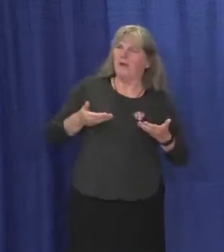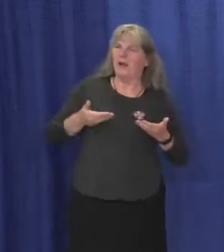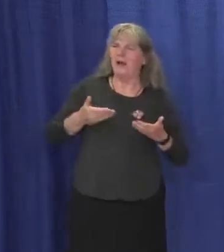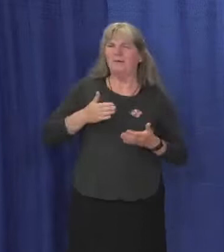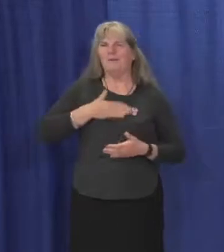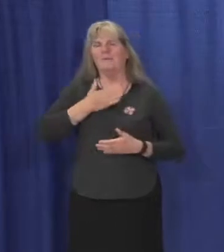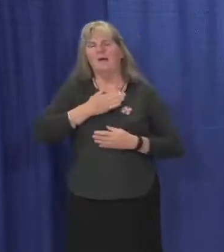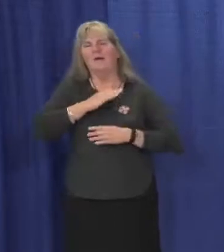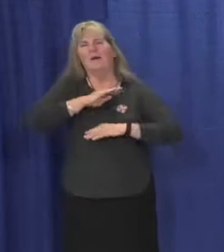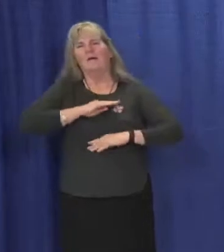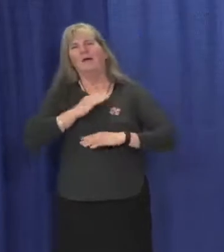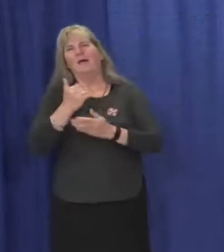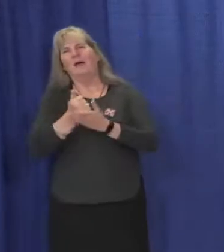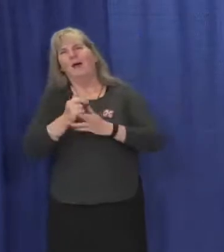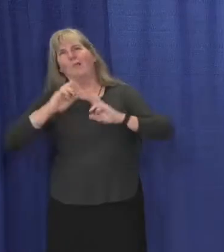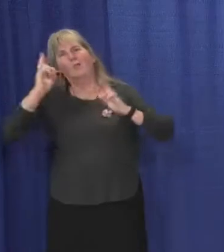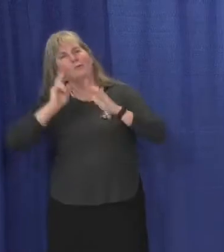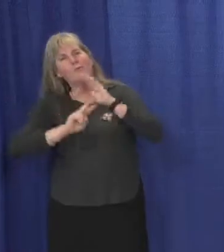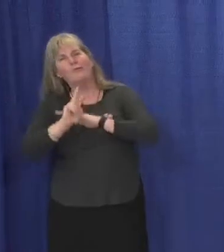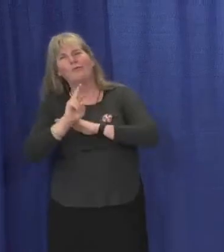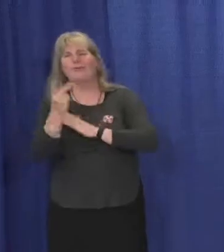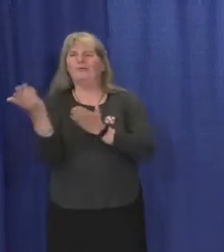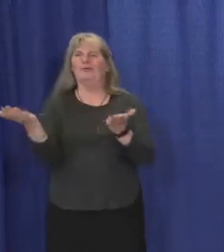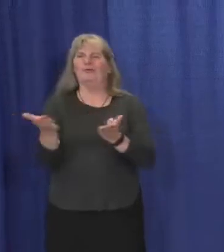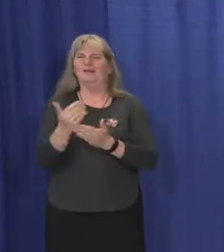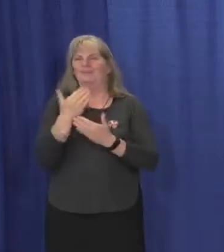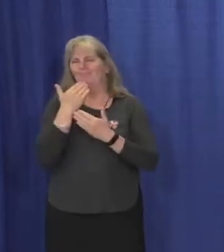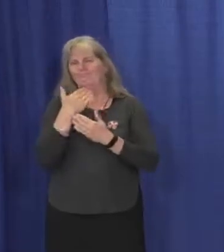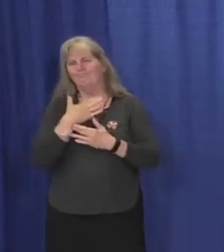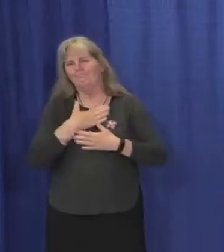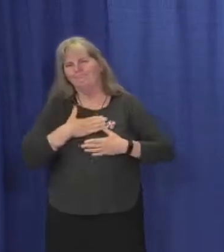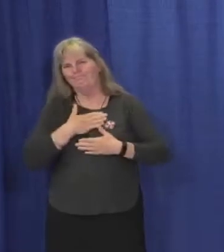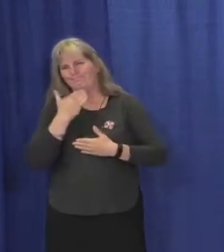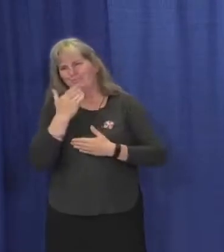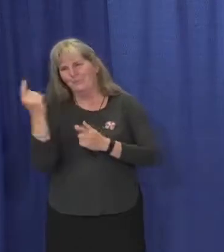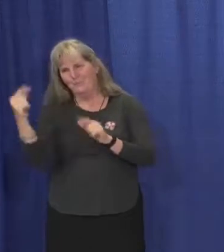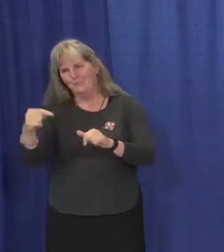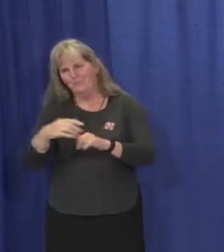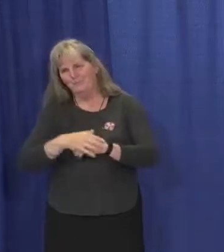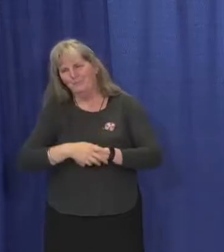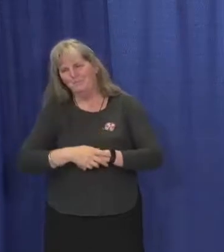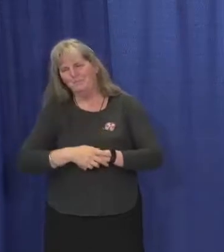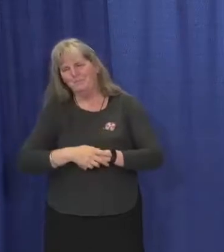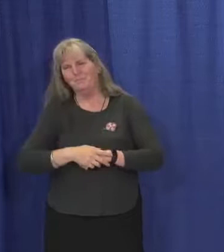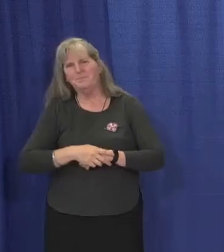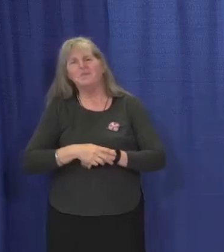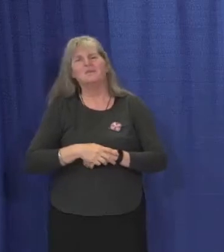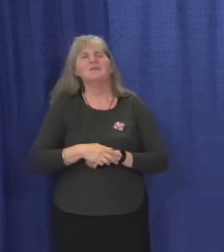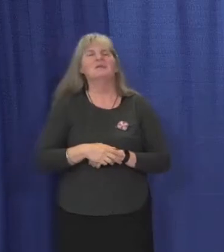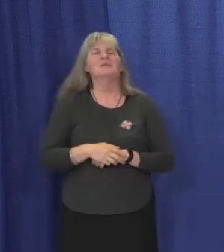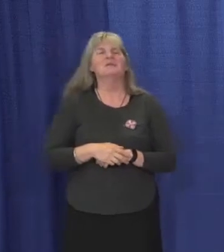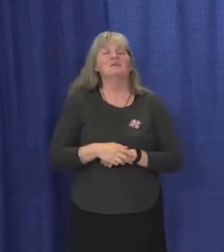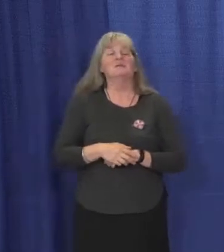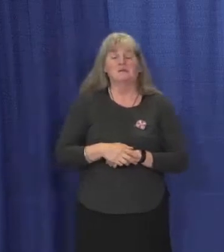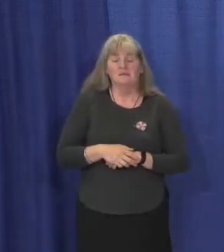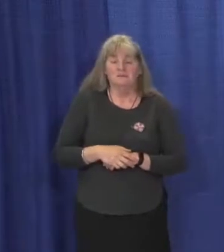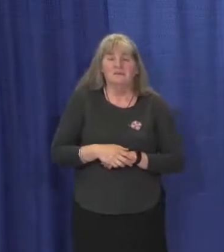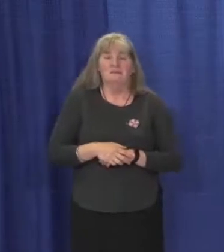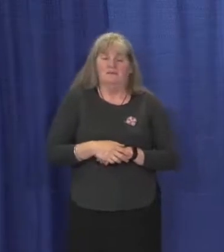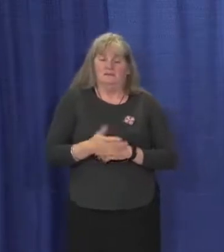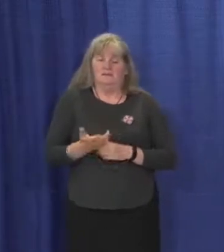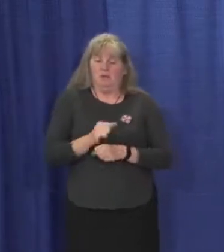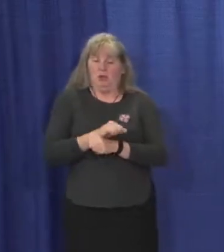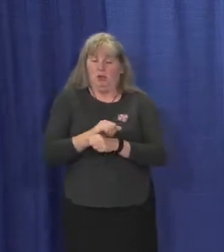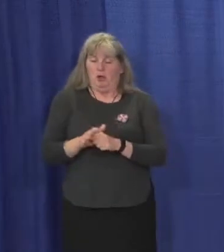smiles of relief.